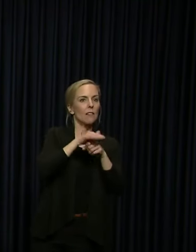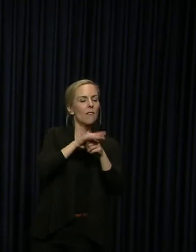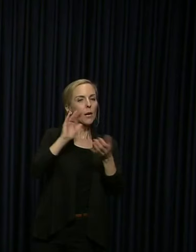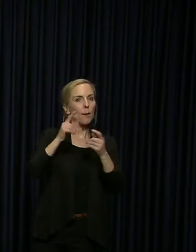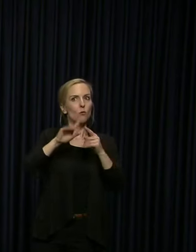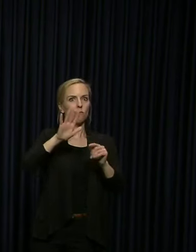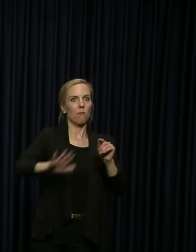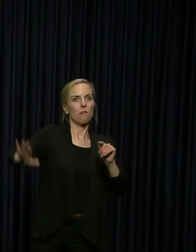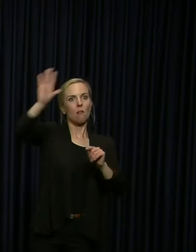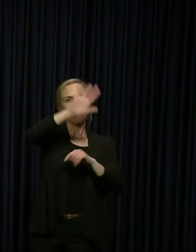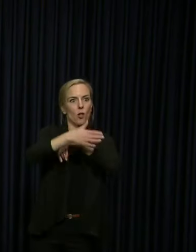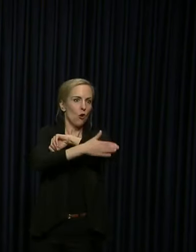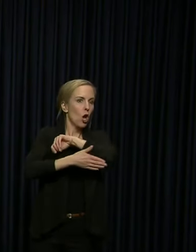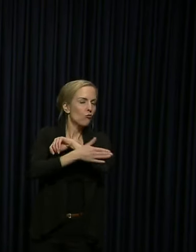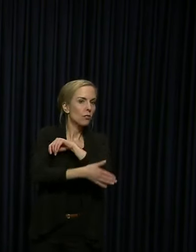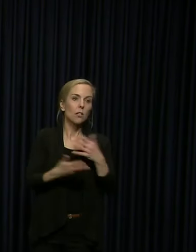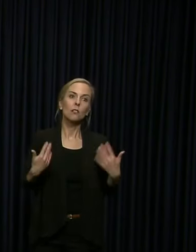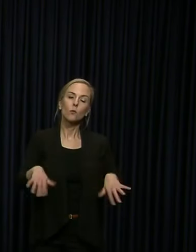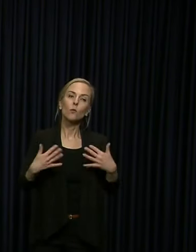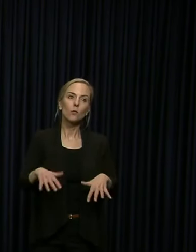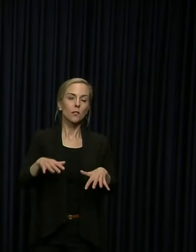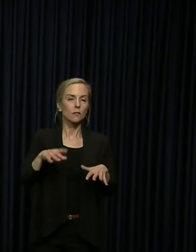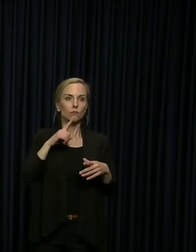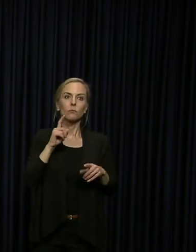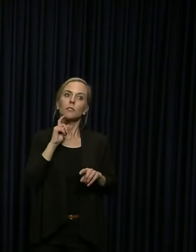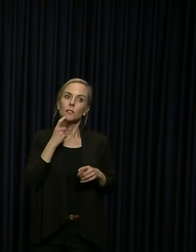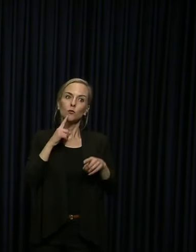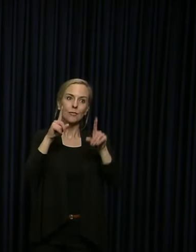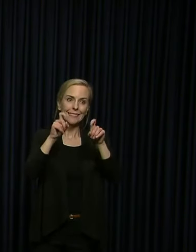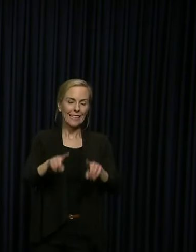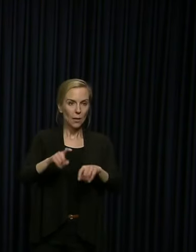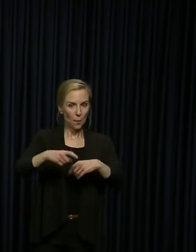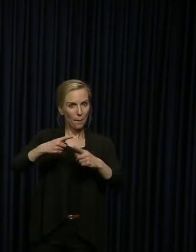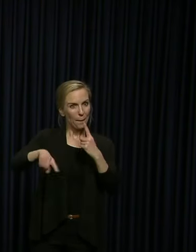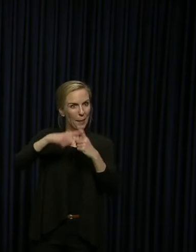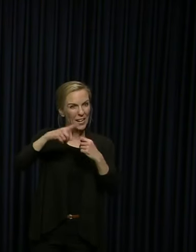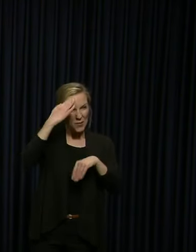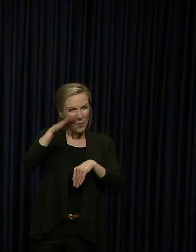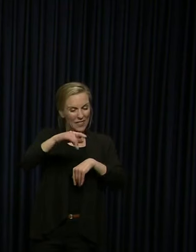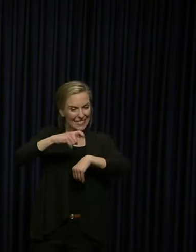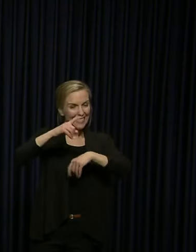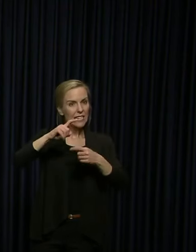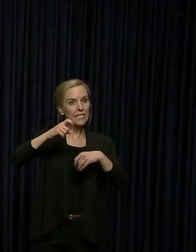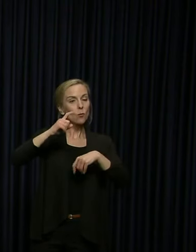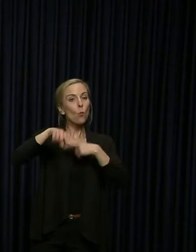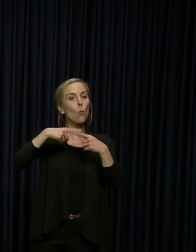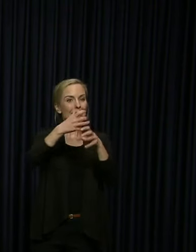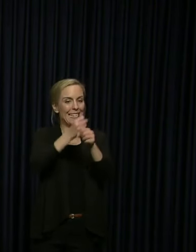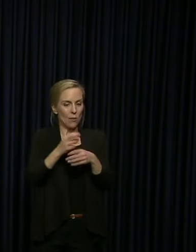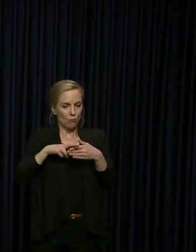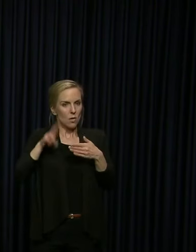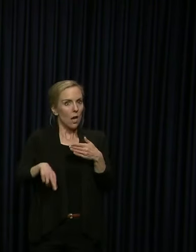AND THIS IS ME BEING TRANSPARENT. IT IS A LOW NUMBER. WE CAN CELEBRATE IT. BUT I WOULDN'T READ TOO MUCH